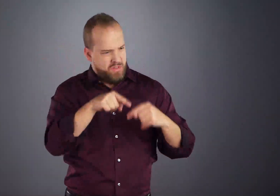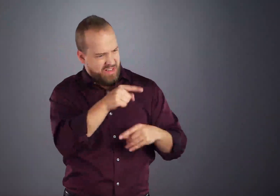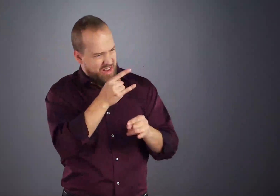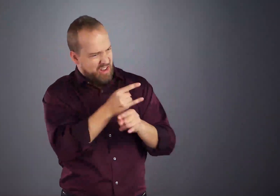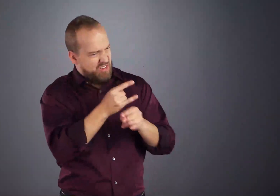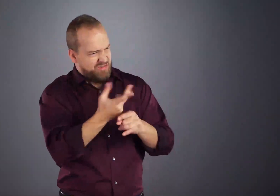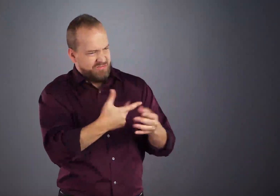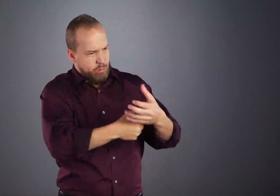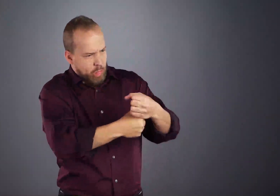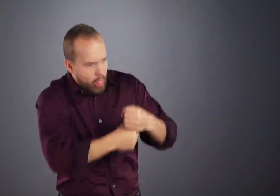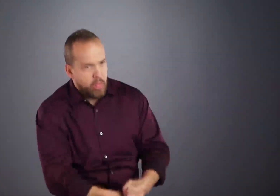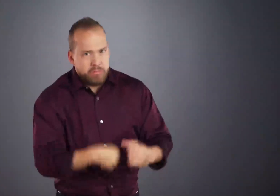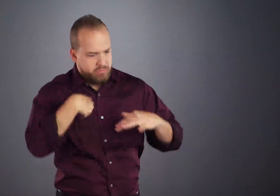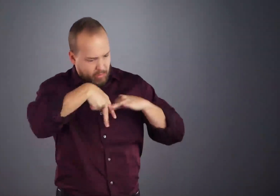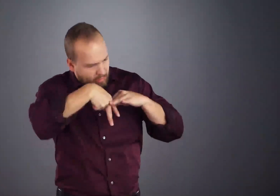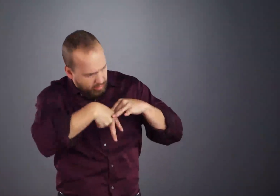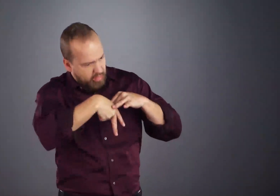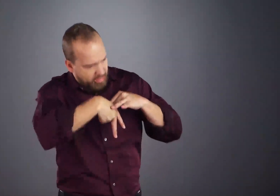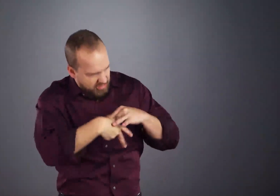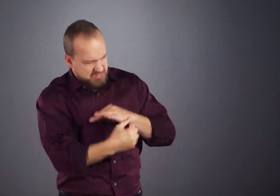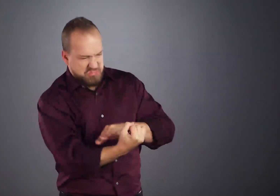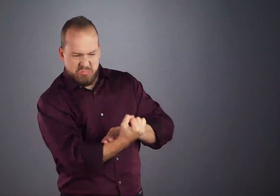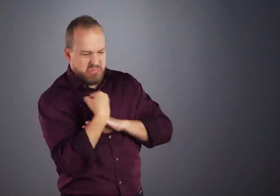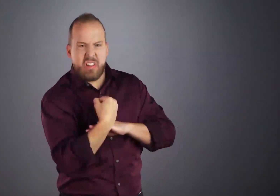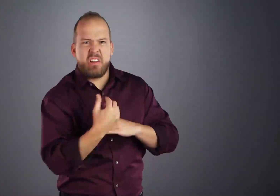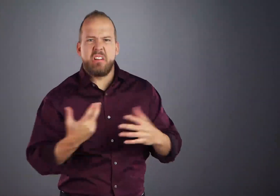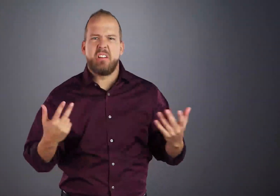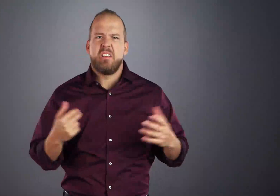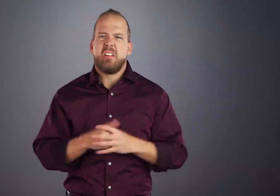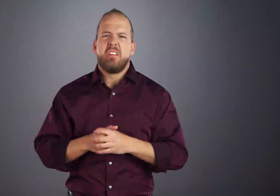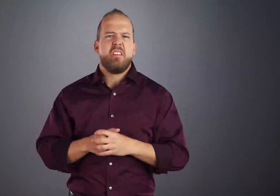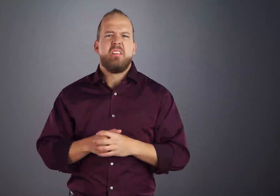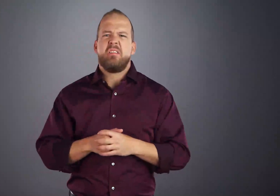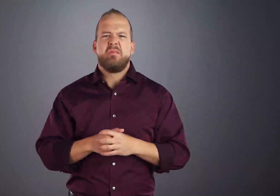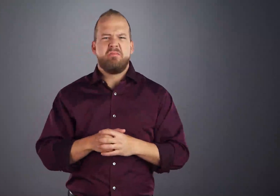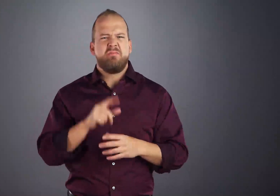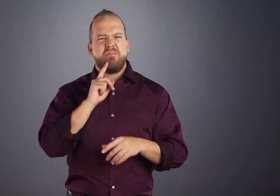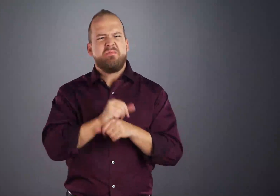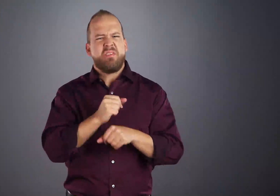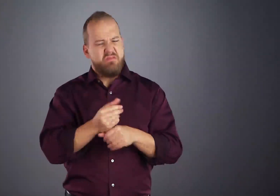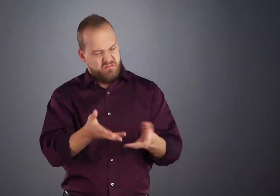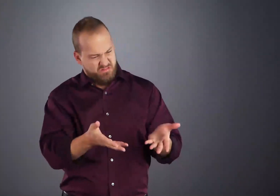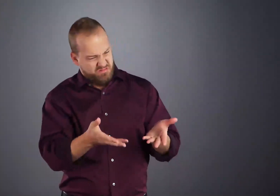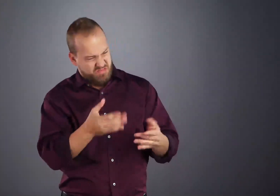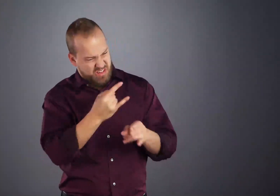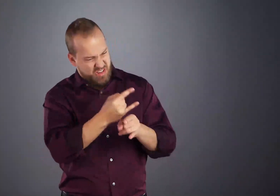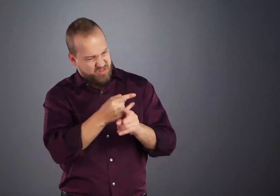I had met my match. I had been overwhelmed. Alcohol was my master.